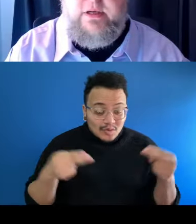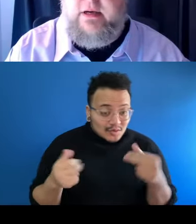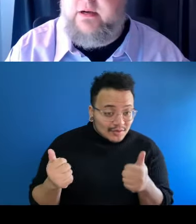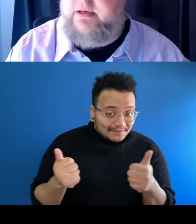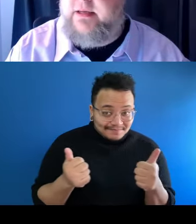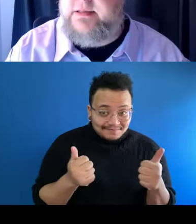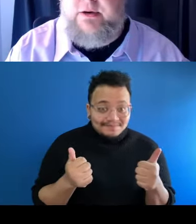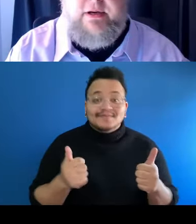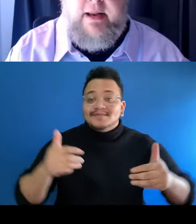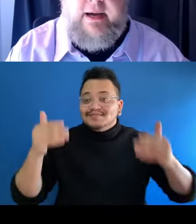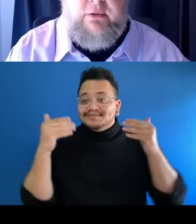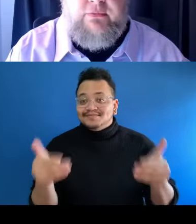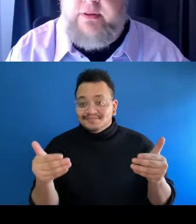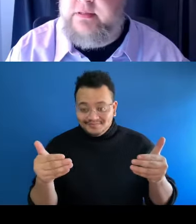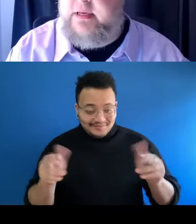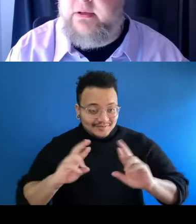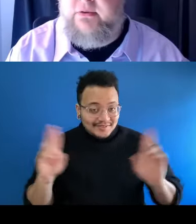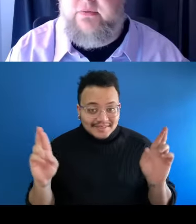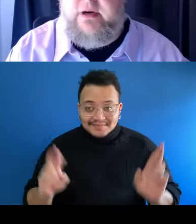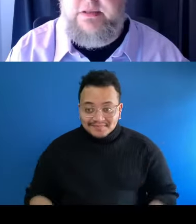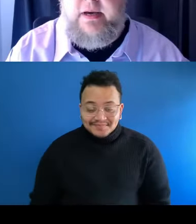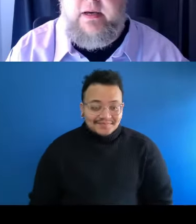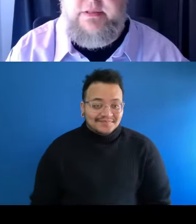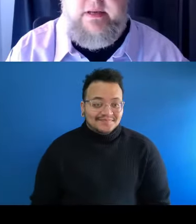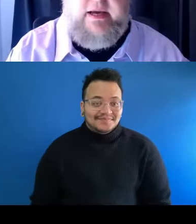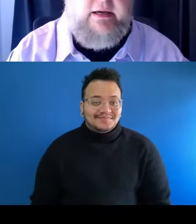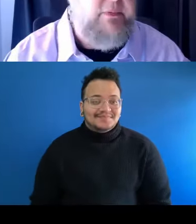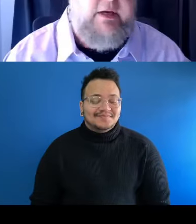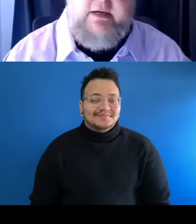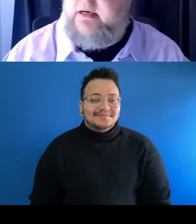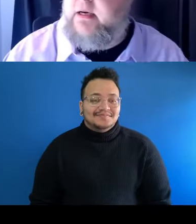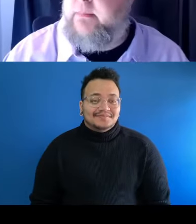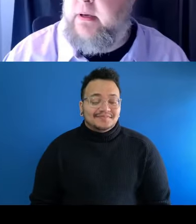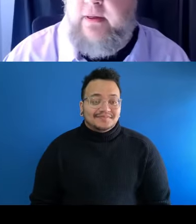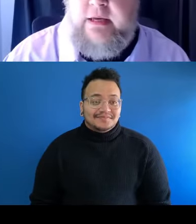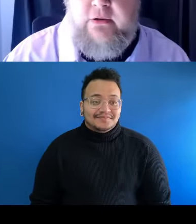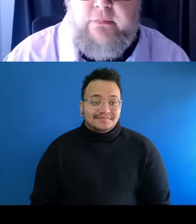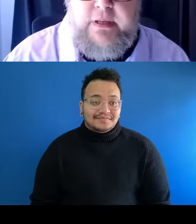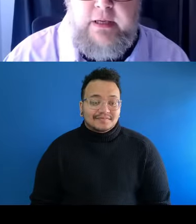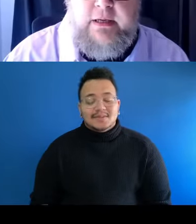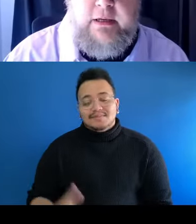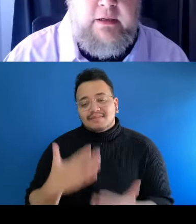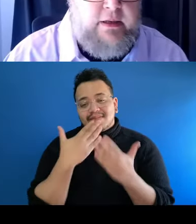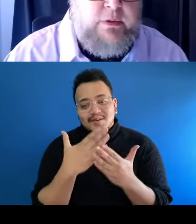We are gonna get started now for the sake of our time today, thank you for being here.